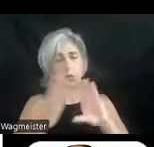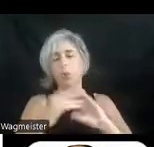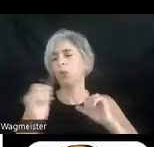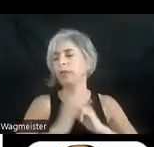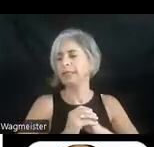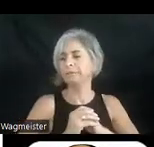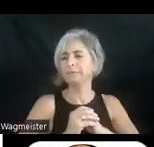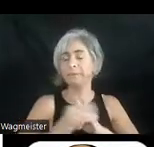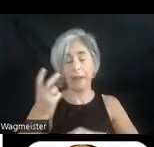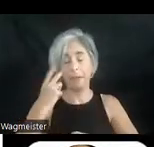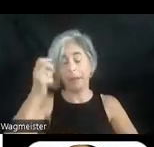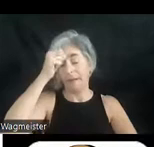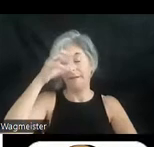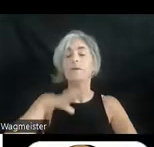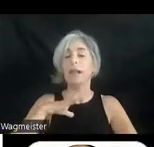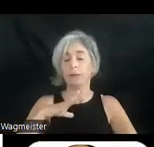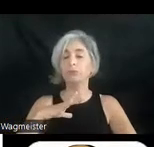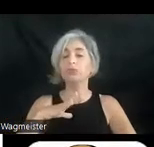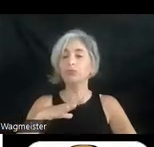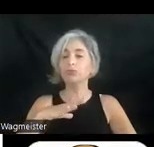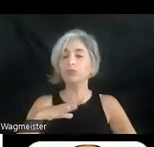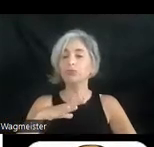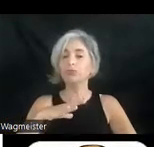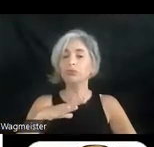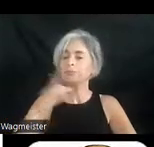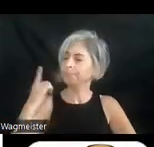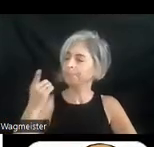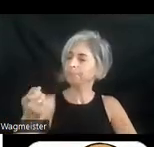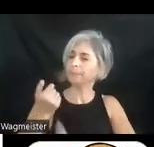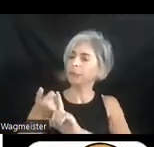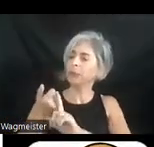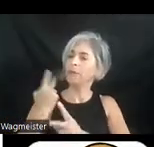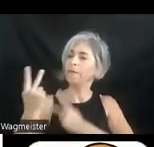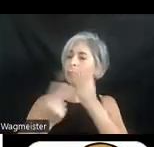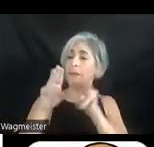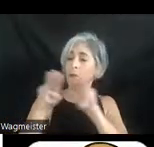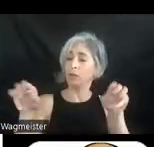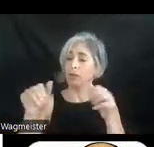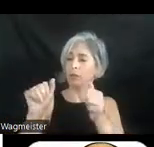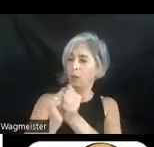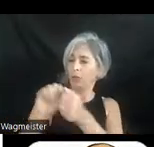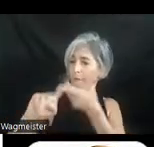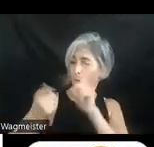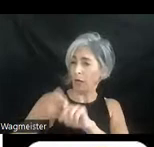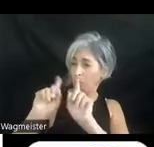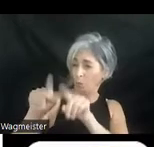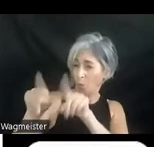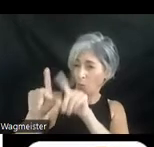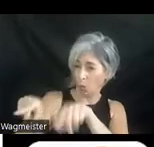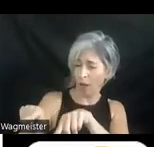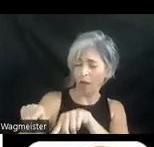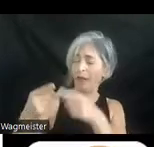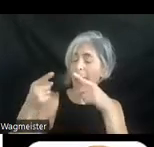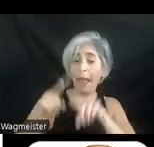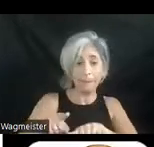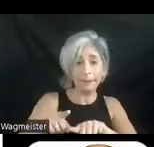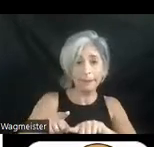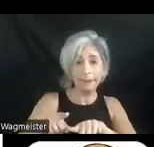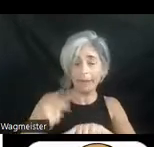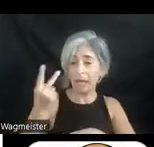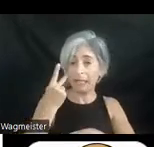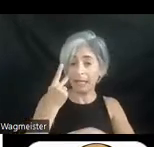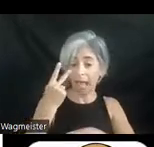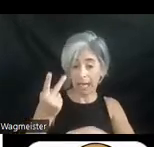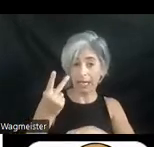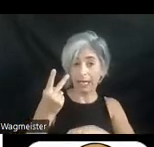A blind fellow was visiting a museum with friends. A sighted woman had the temerity